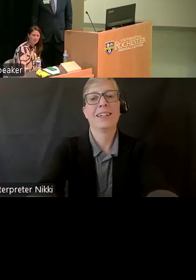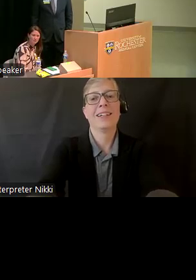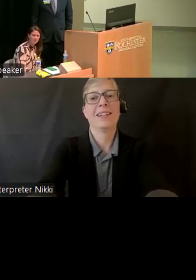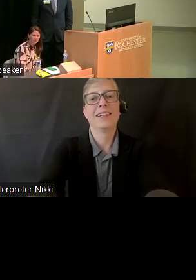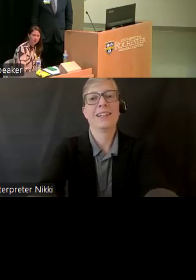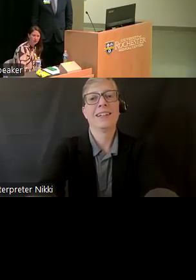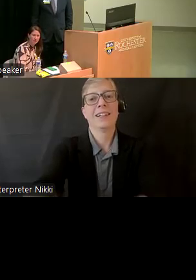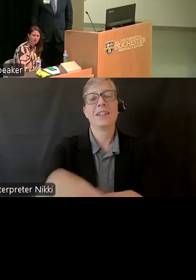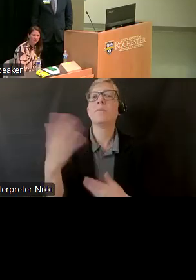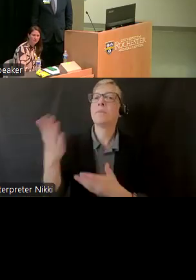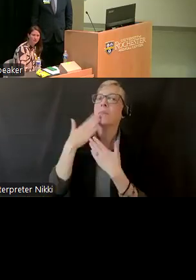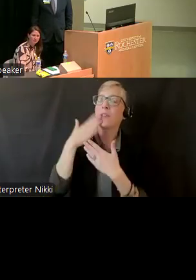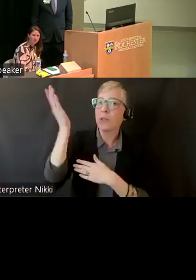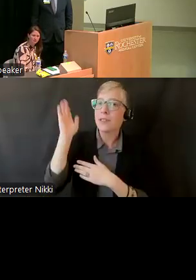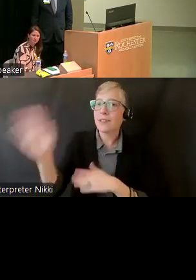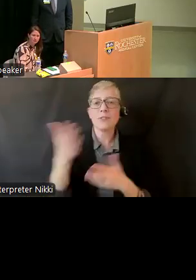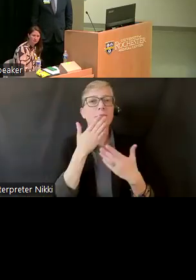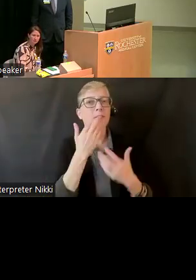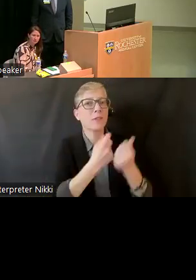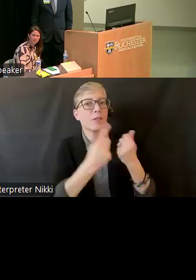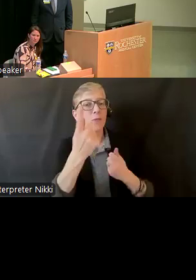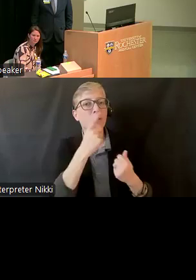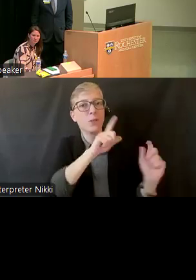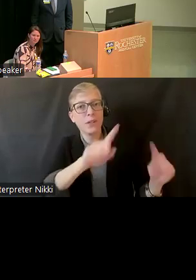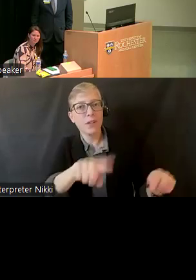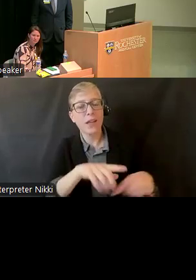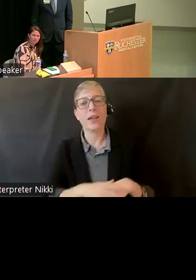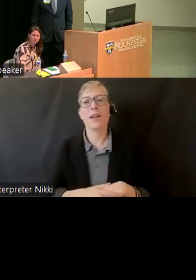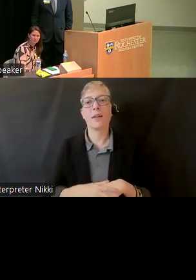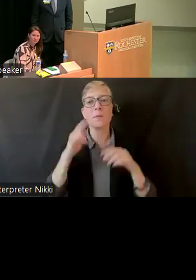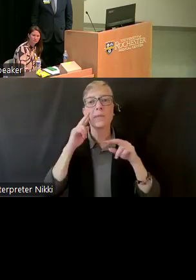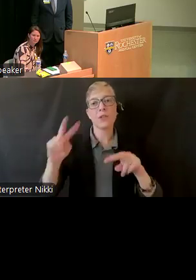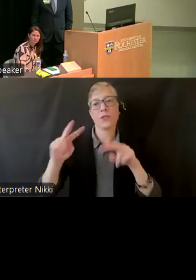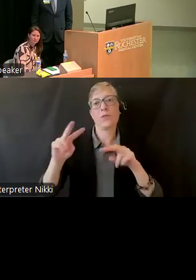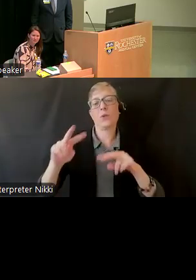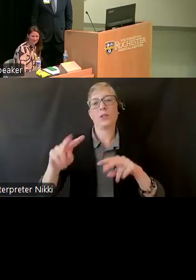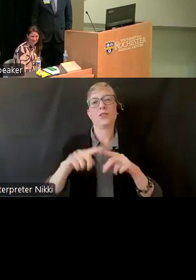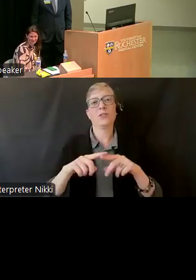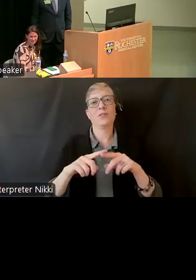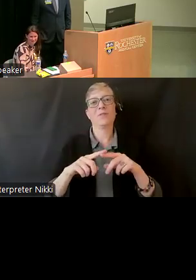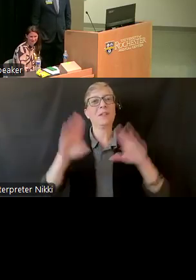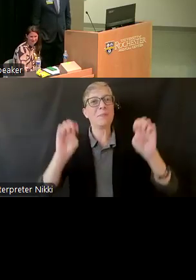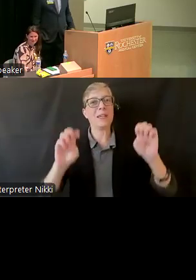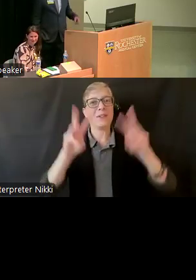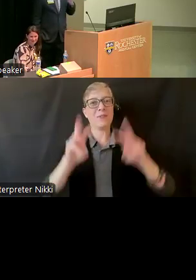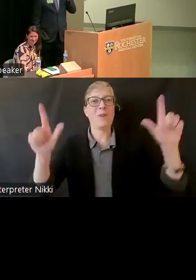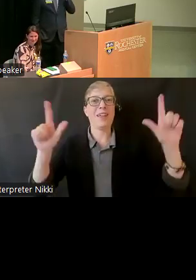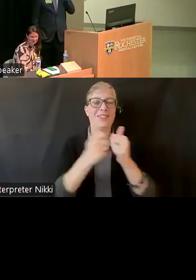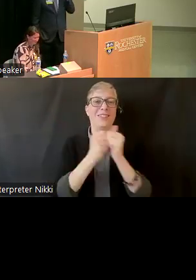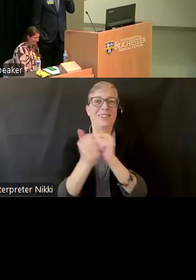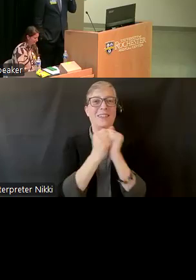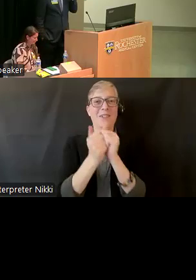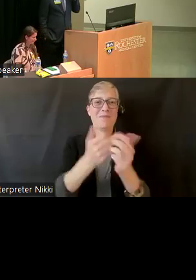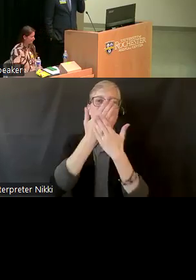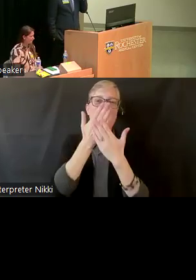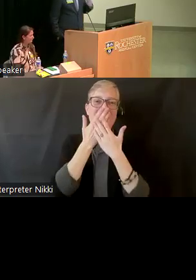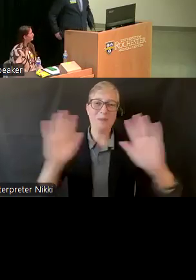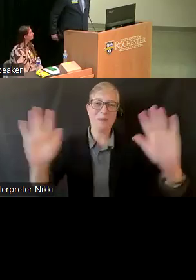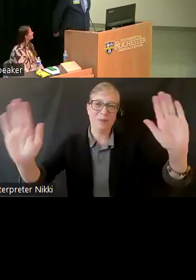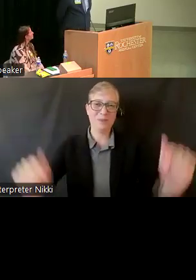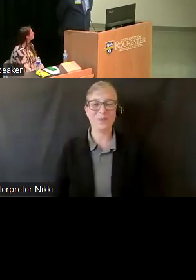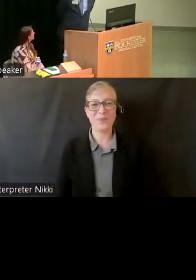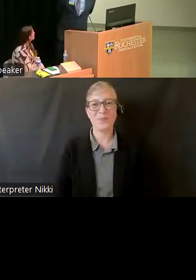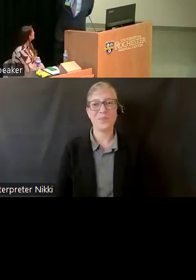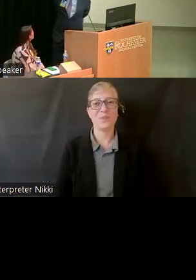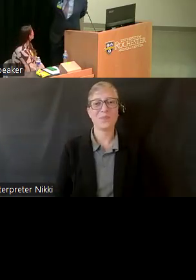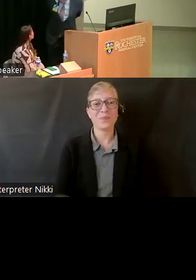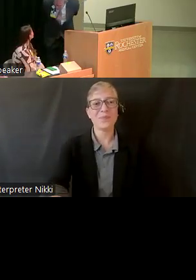you for all of you in the room and online um and we look forward to being well together thank you